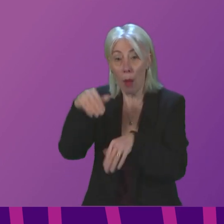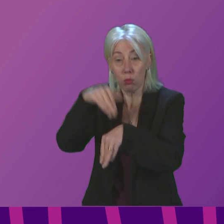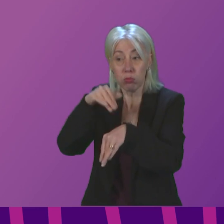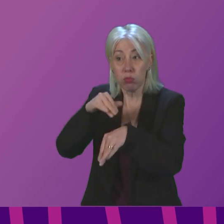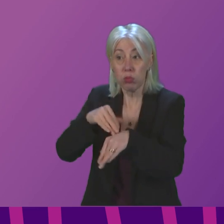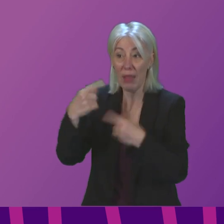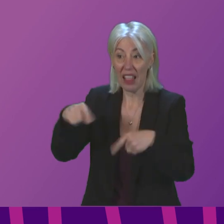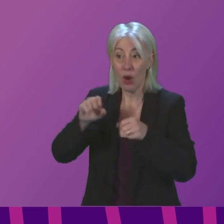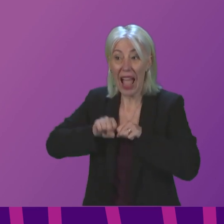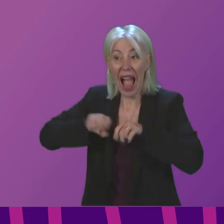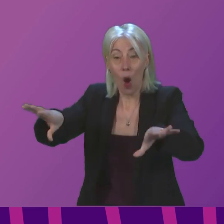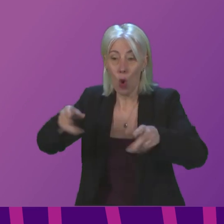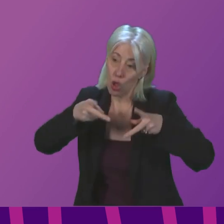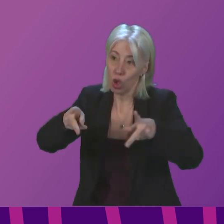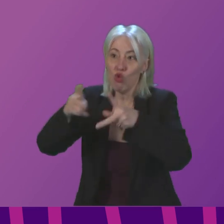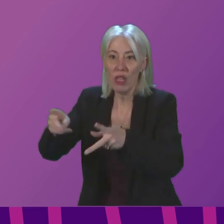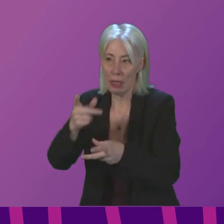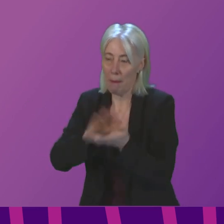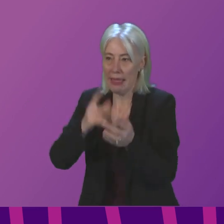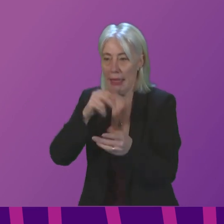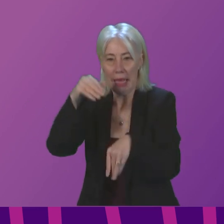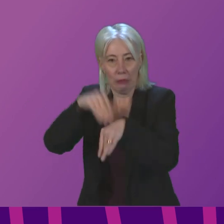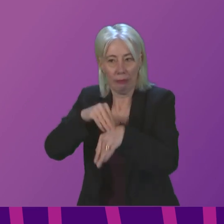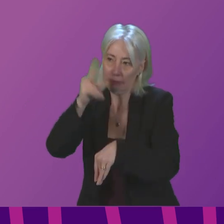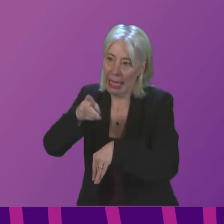where they are free to commit further offences?